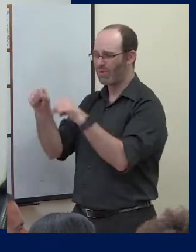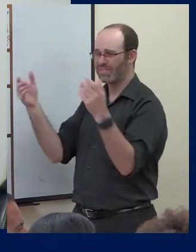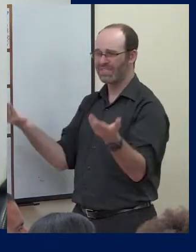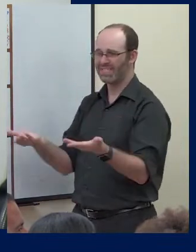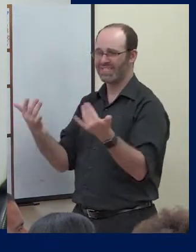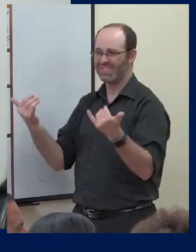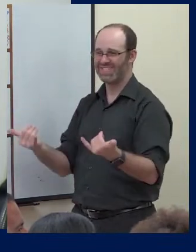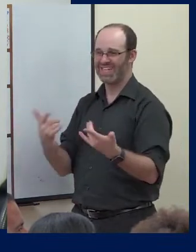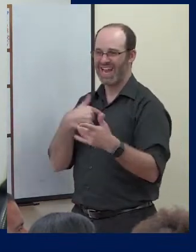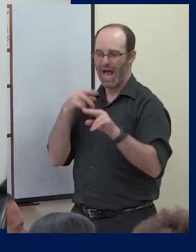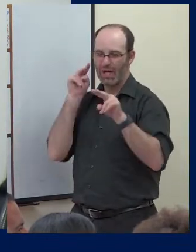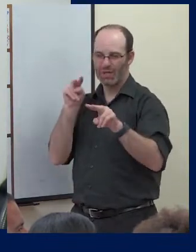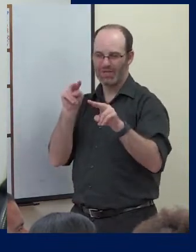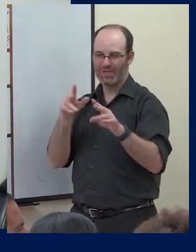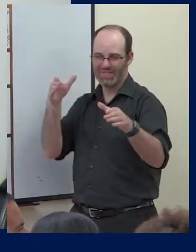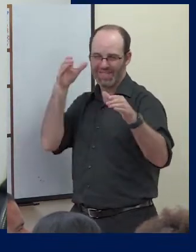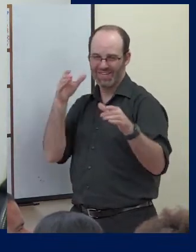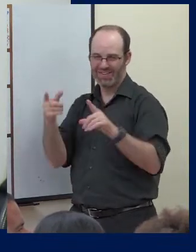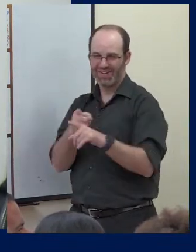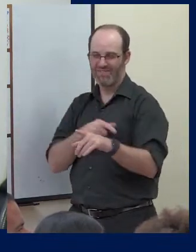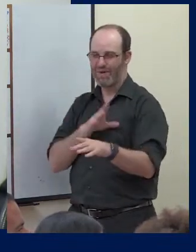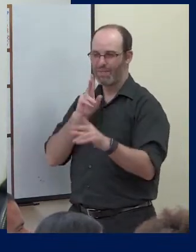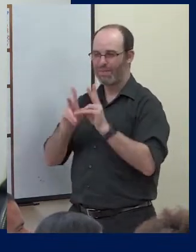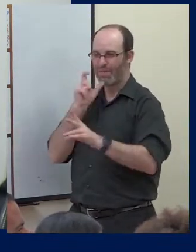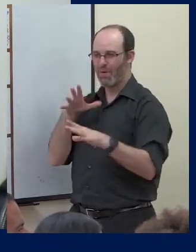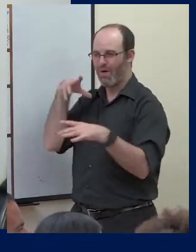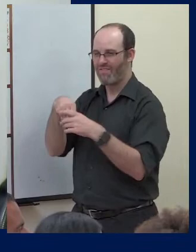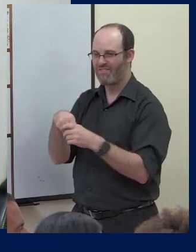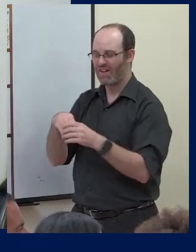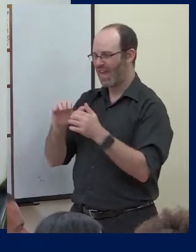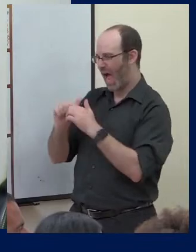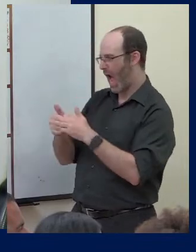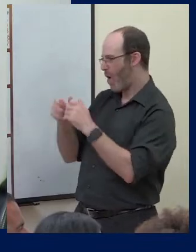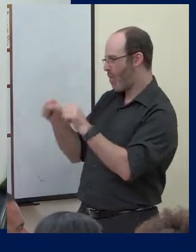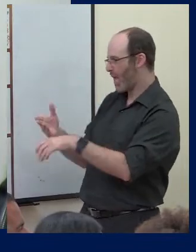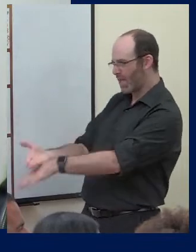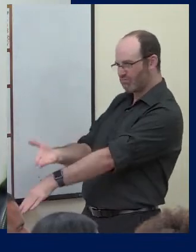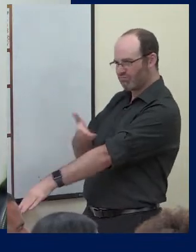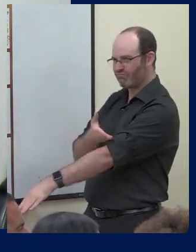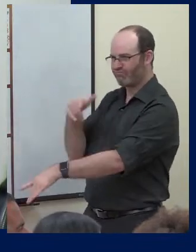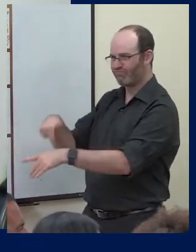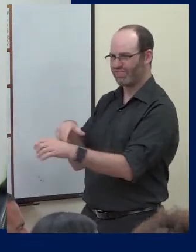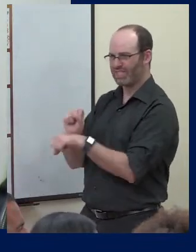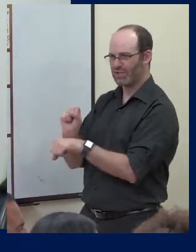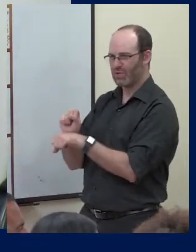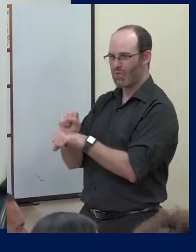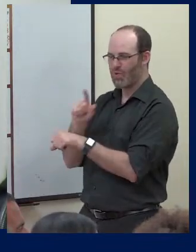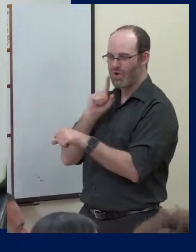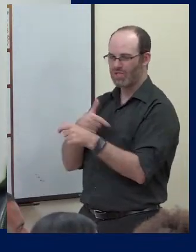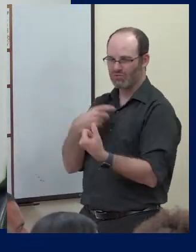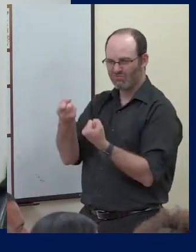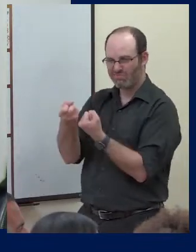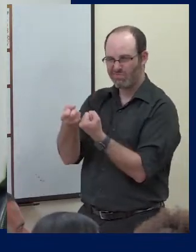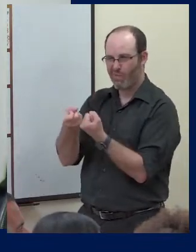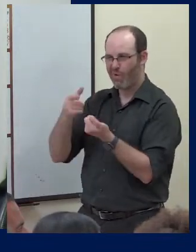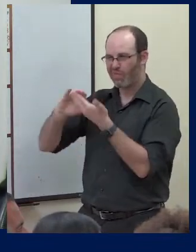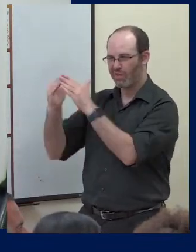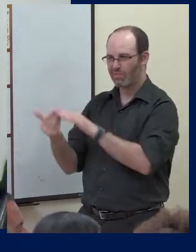I do look forward to hearing from our participants about how we can do this work as her to serve this community.